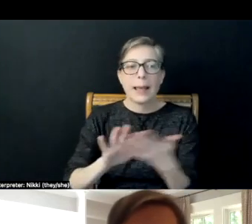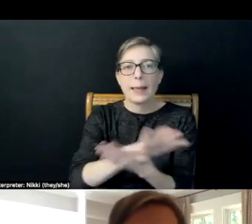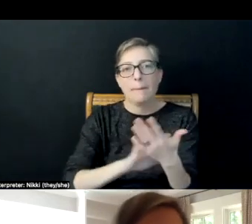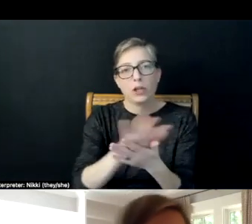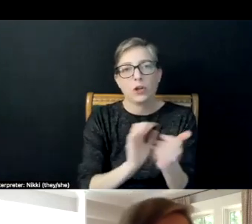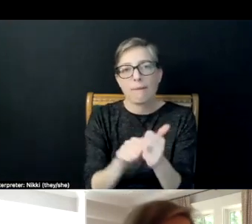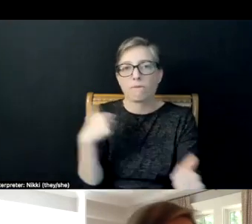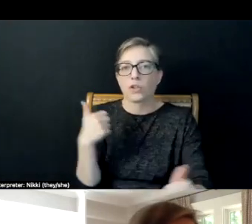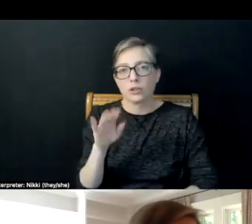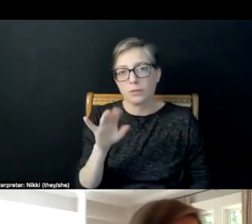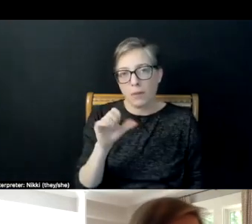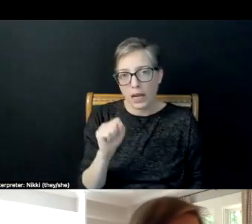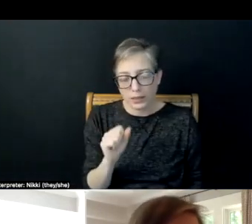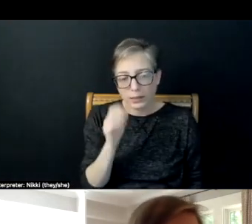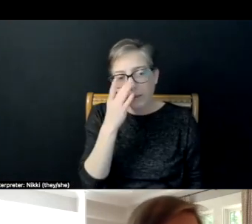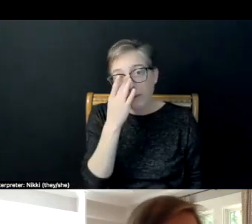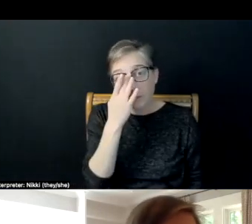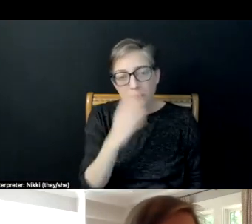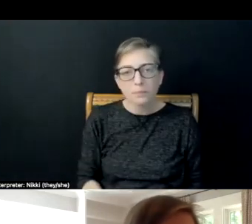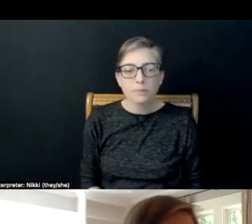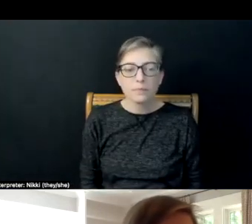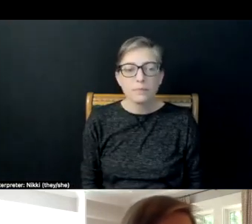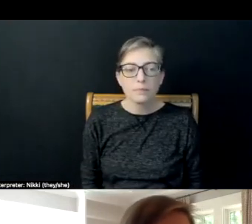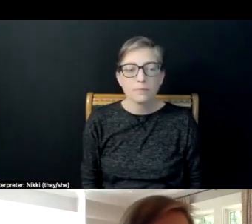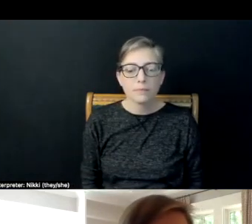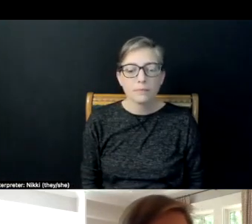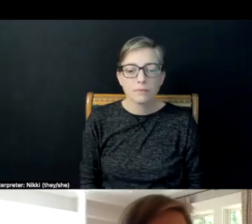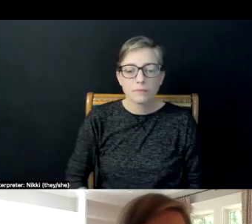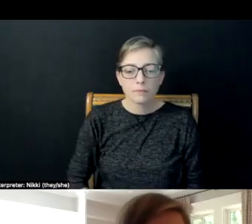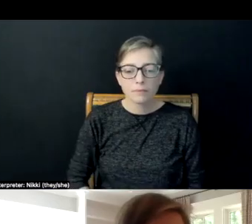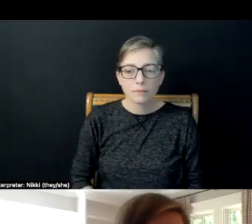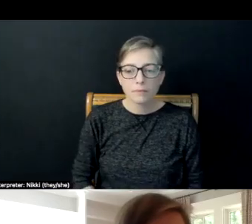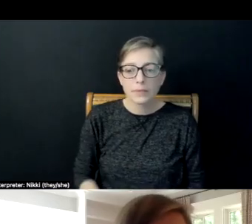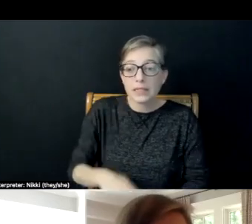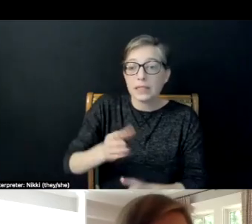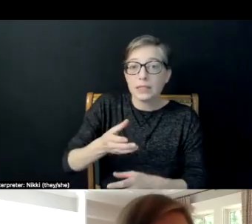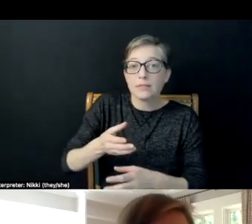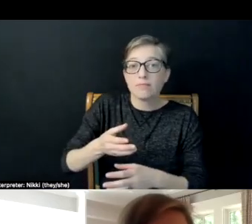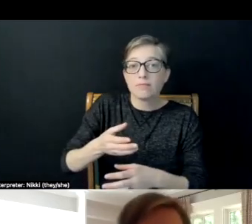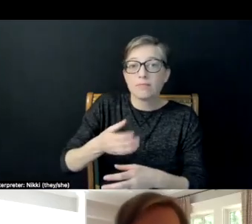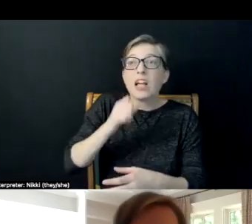We don't like to have outcomes that are not specific, we don't prefer,